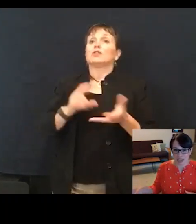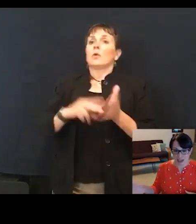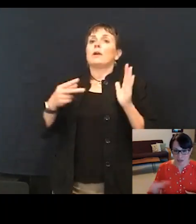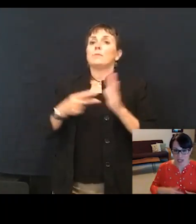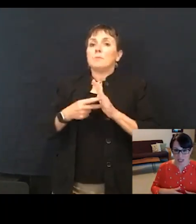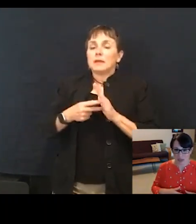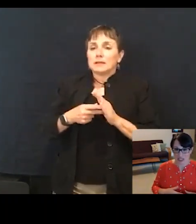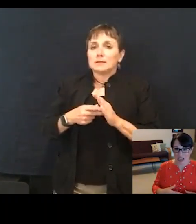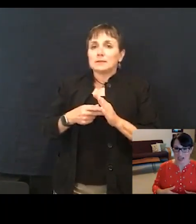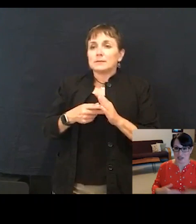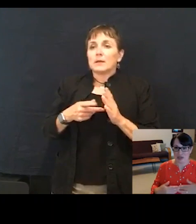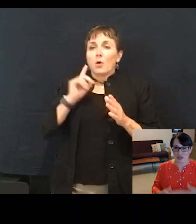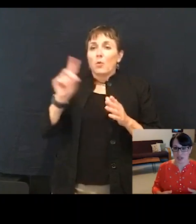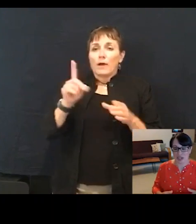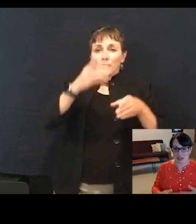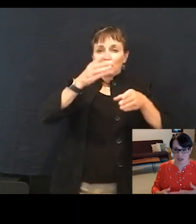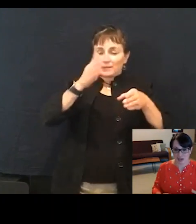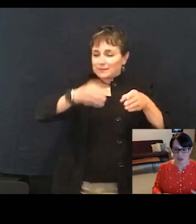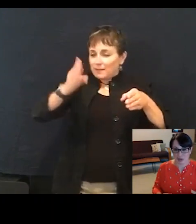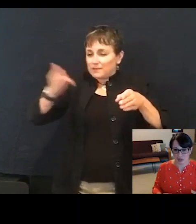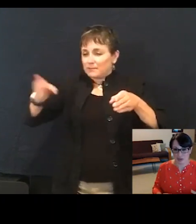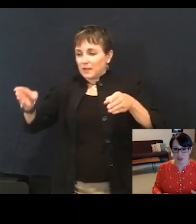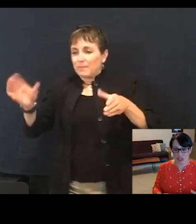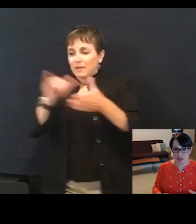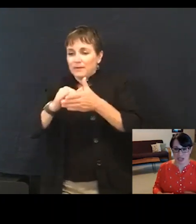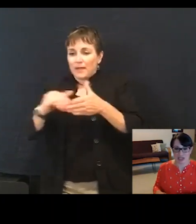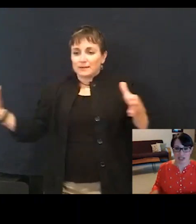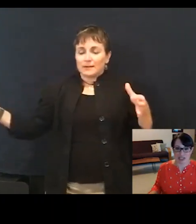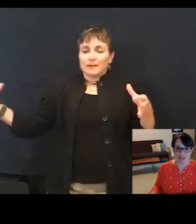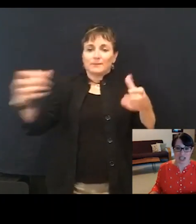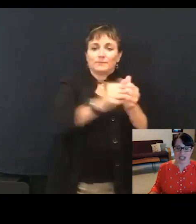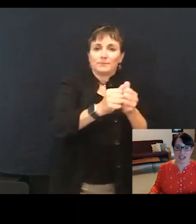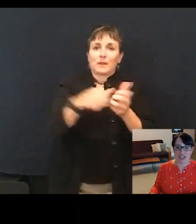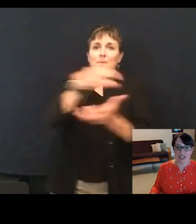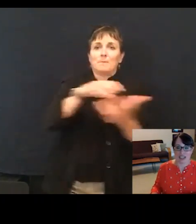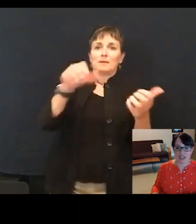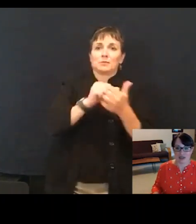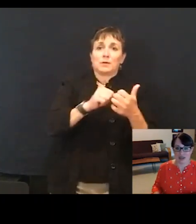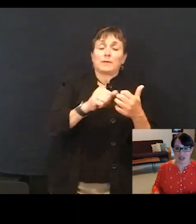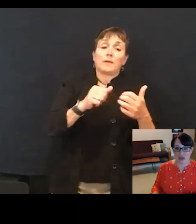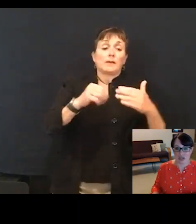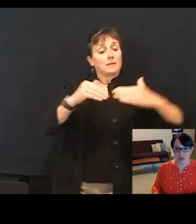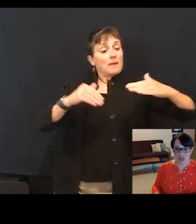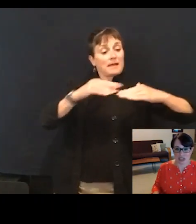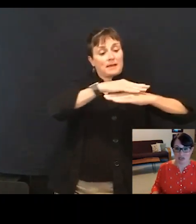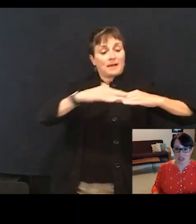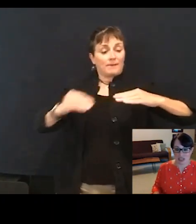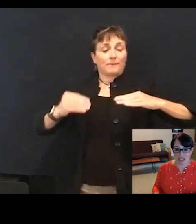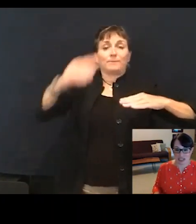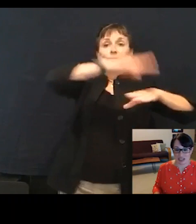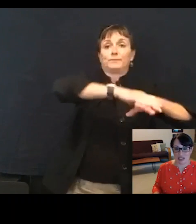plasmids, and asked, could they also produce full length myosin 7A? And the answer to that question was definitely, yes.